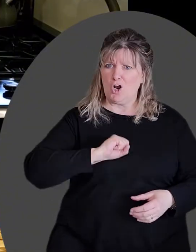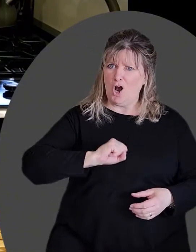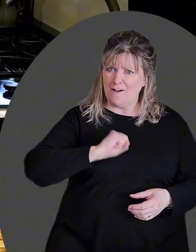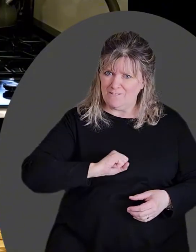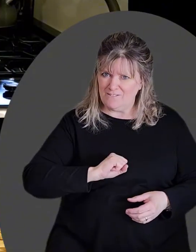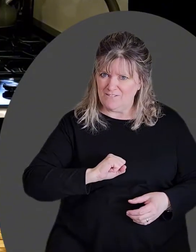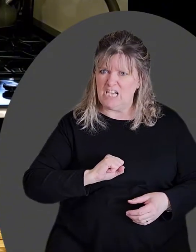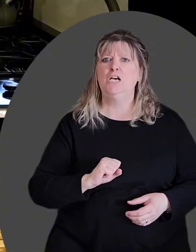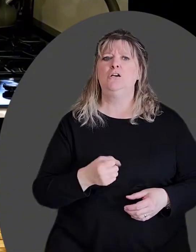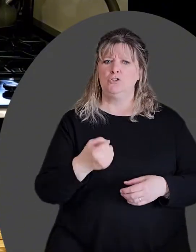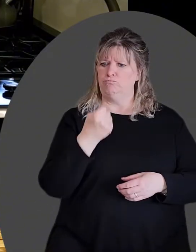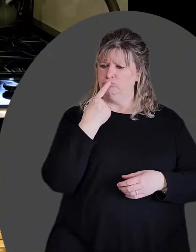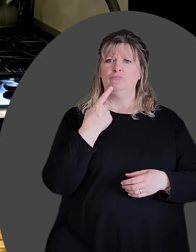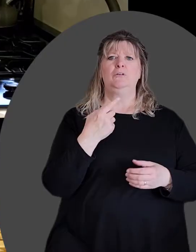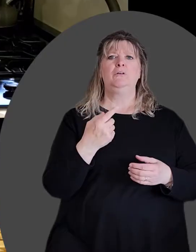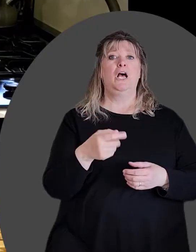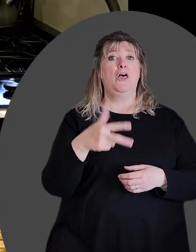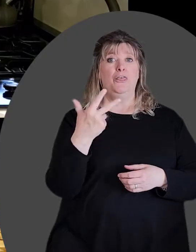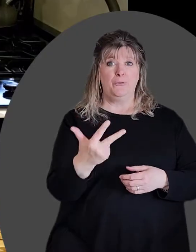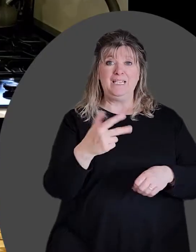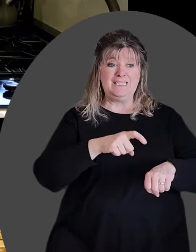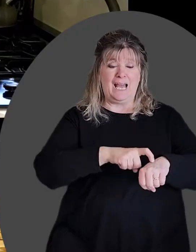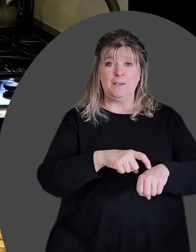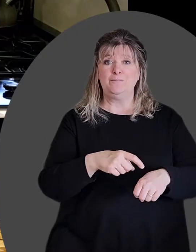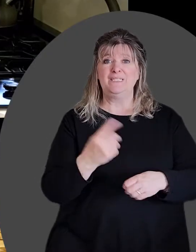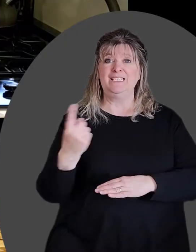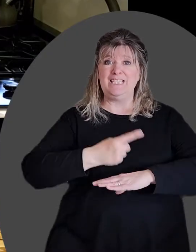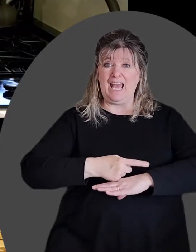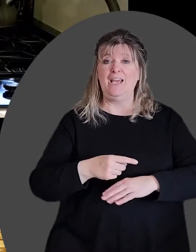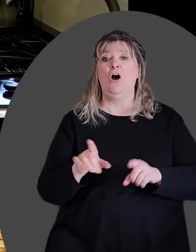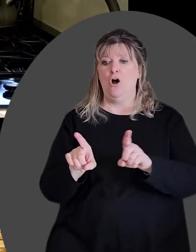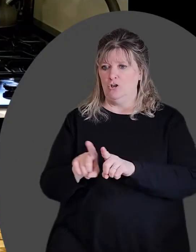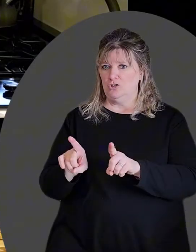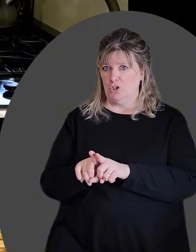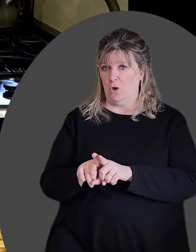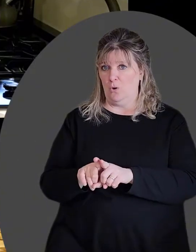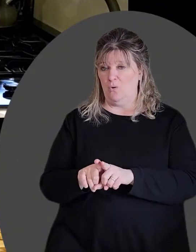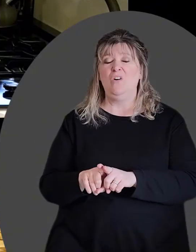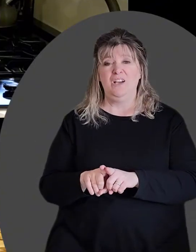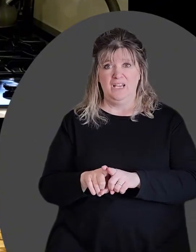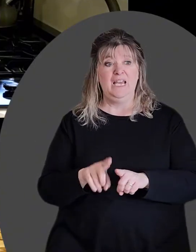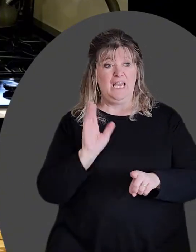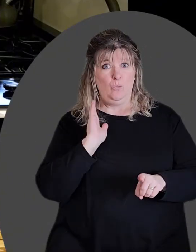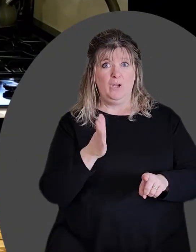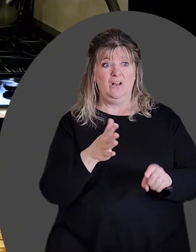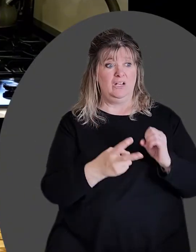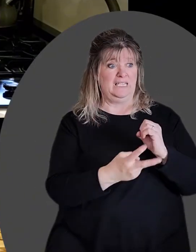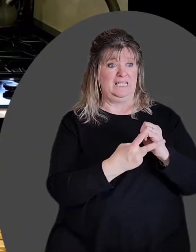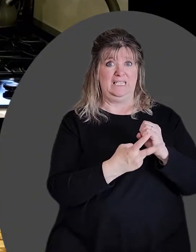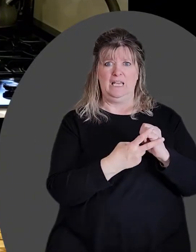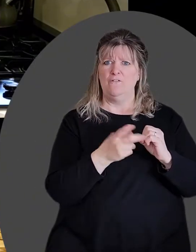and to take three times a day and also that it keeps for a very long time